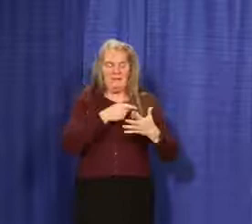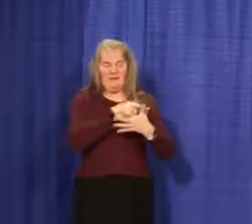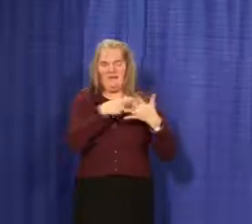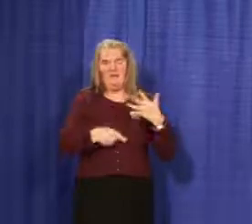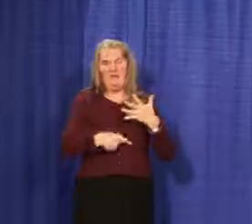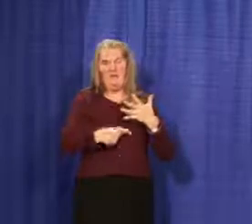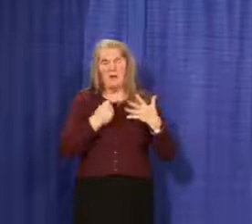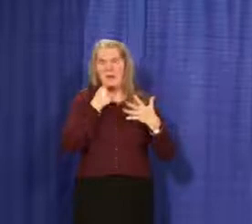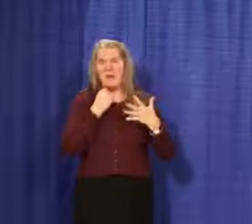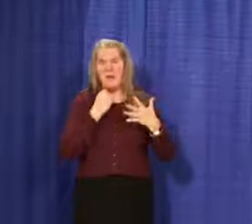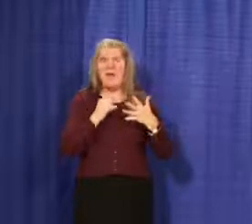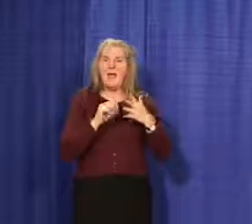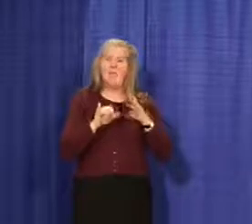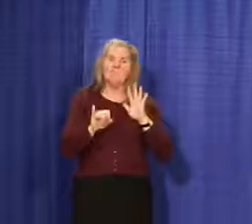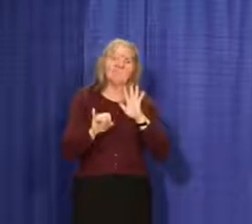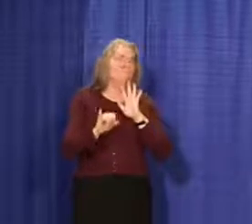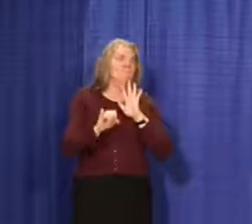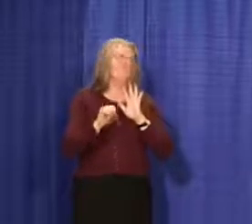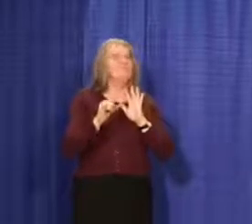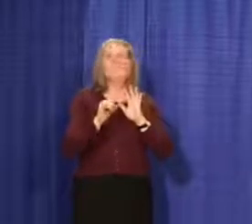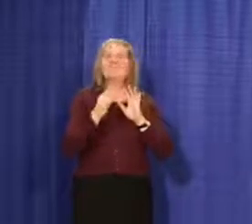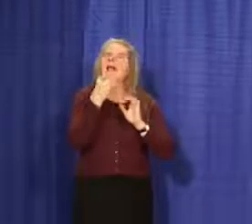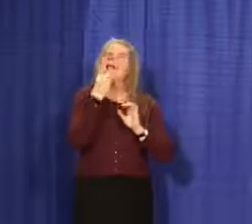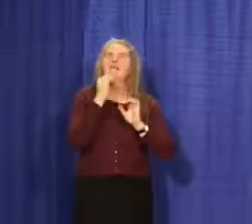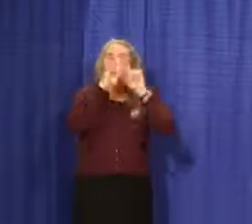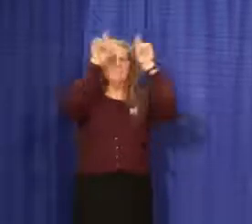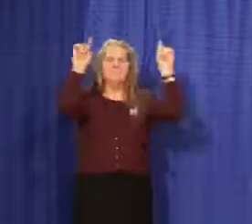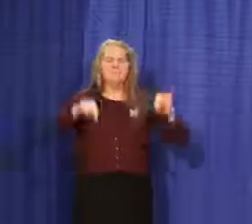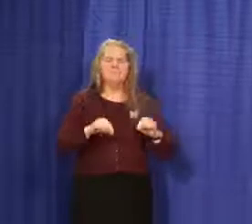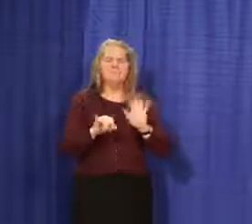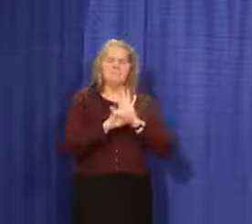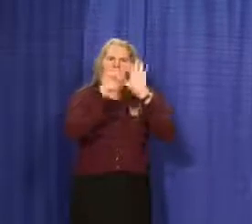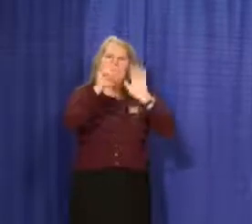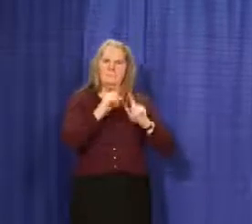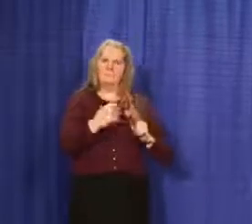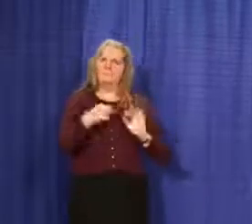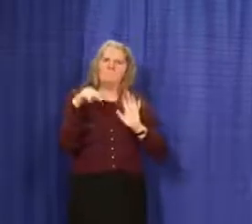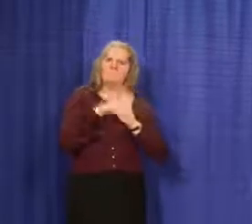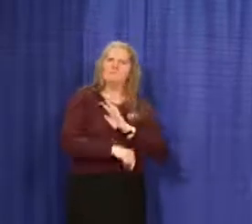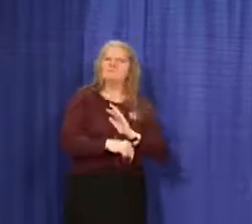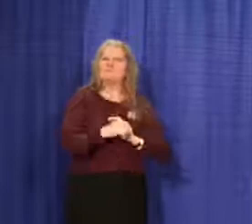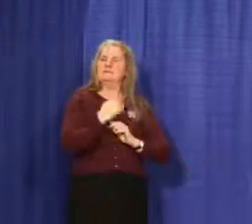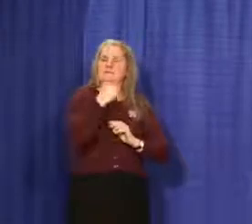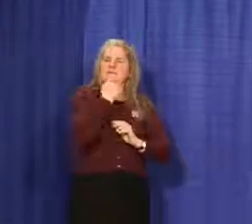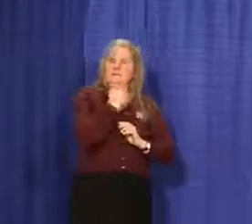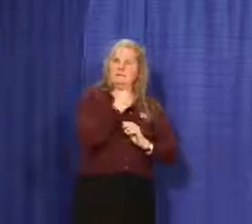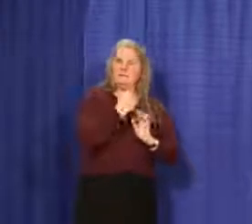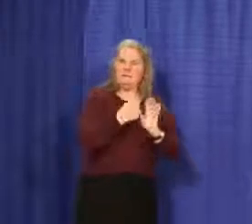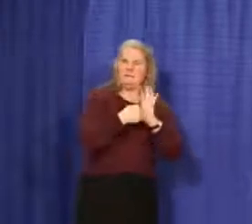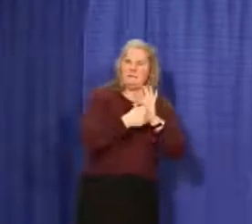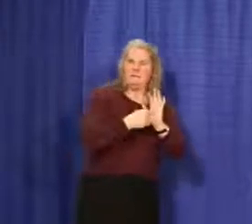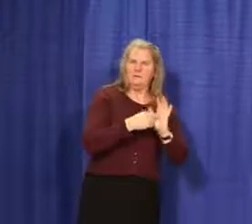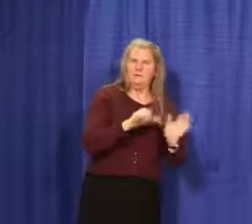Remember, those are the red light symptoms on our traffic light model. Otherwise, the list includes a